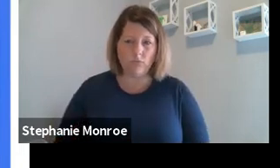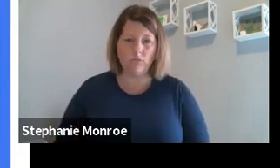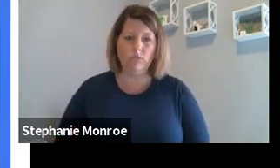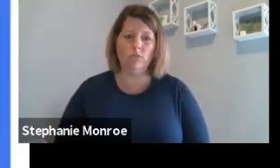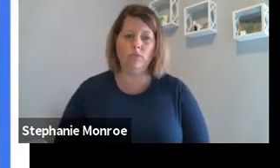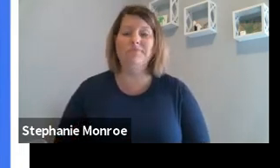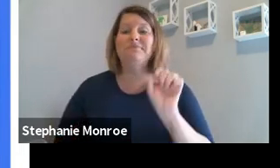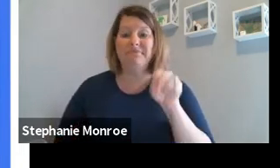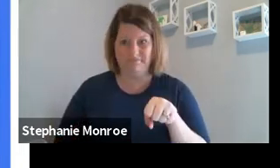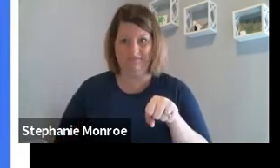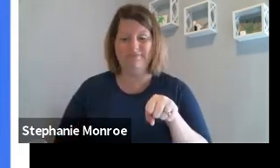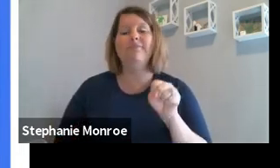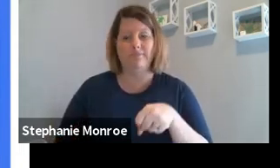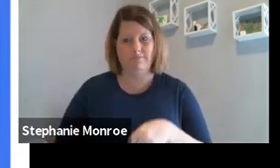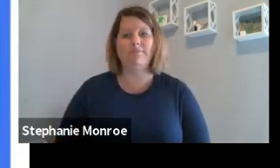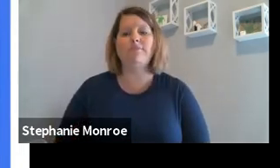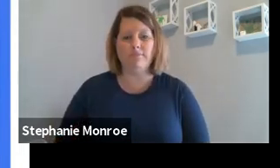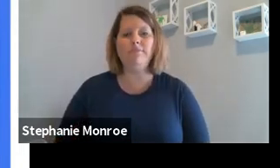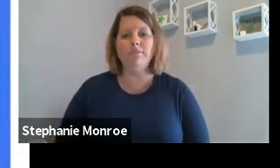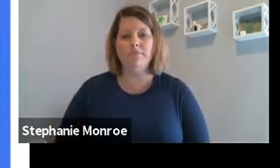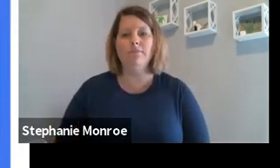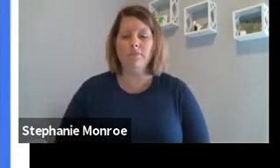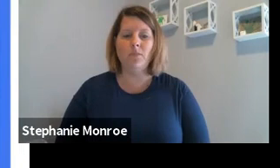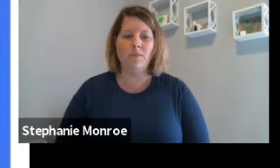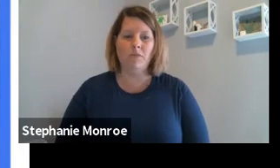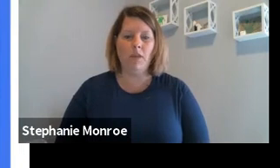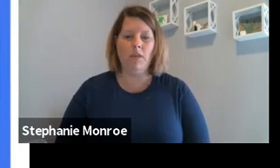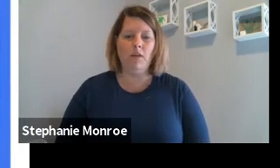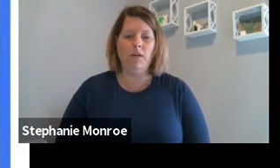Yes, it does.